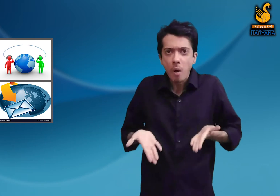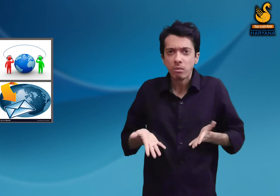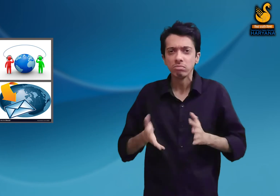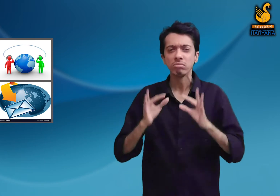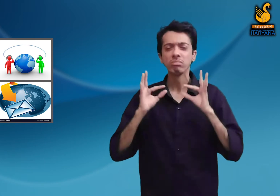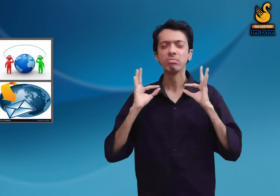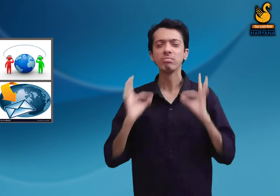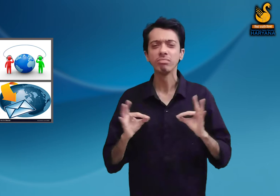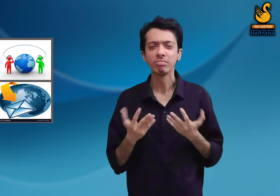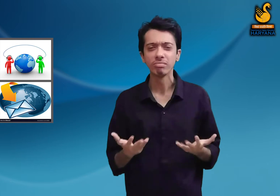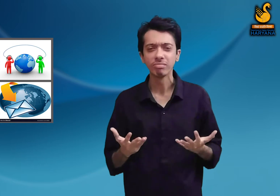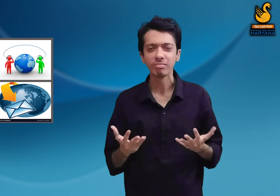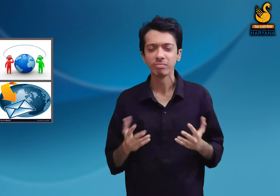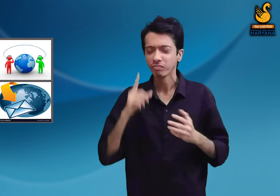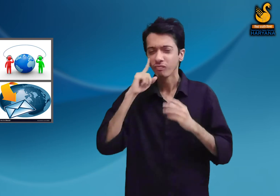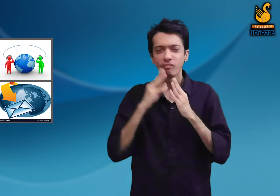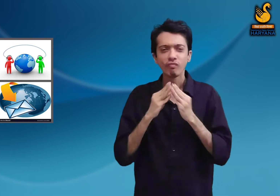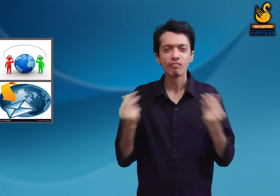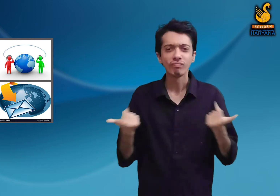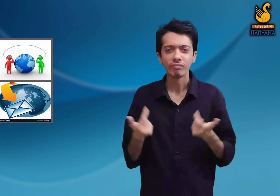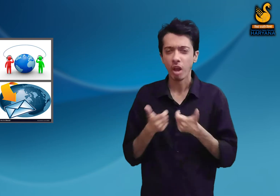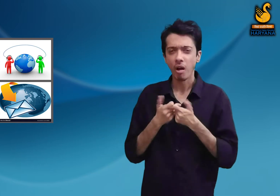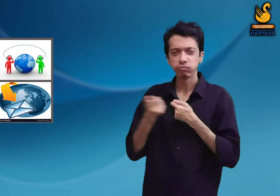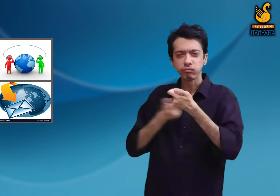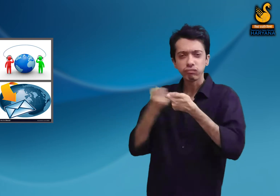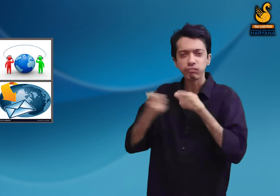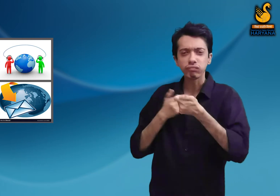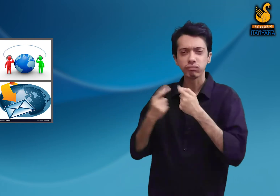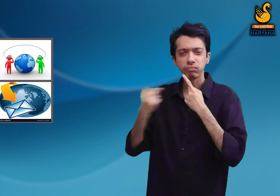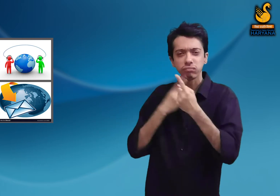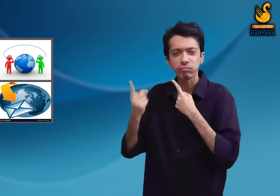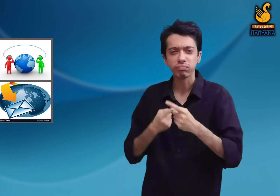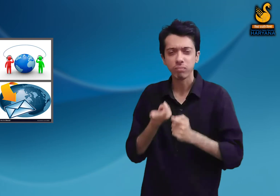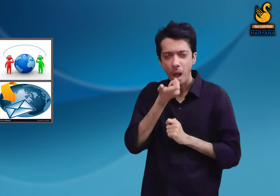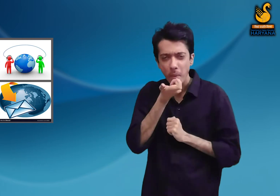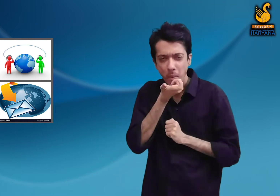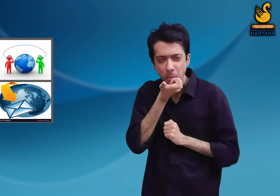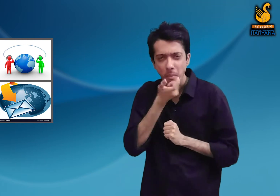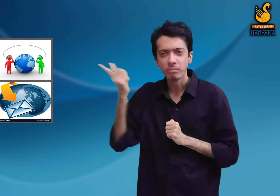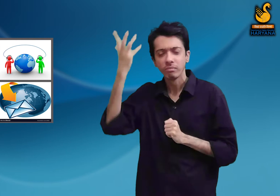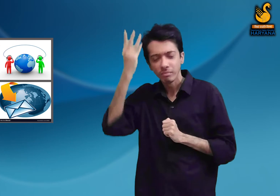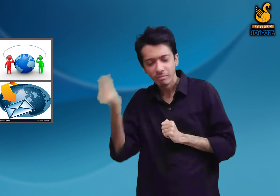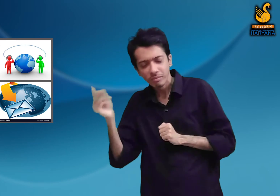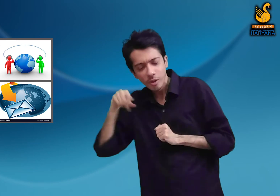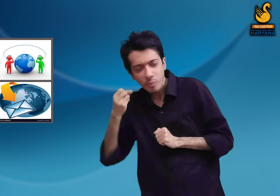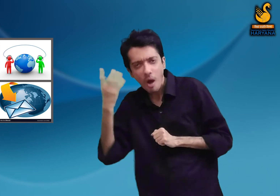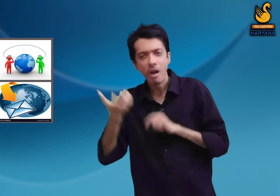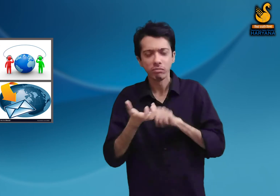Today technology has made our life very easy. Through phones, we can send text messages, audio messages at any time